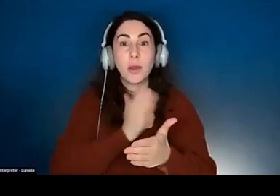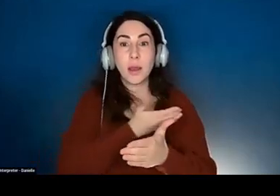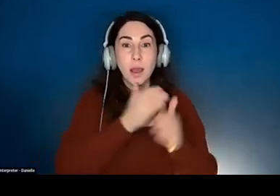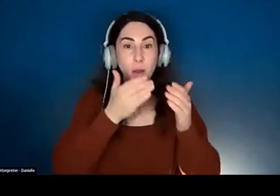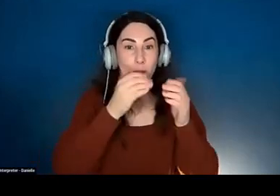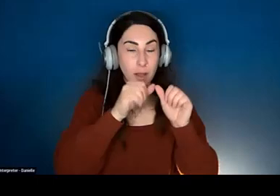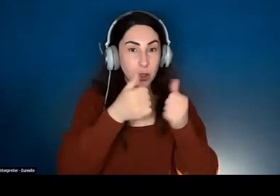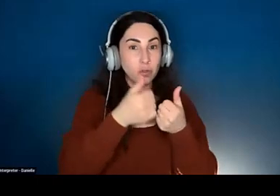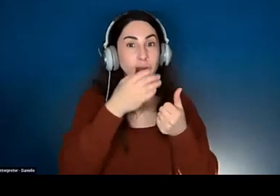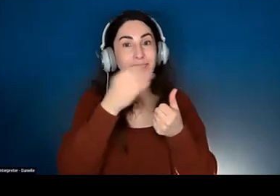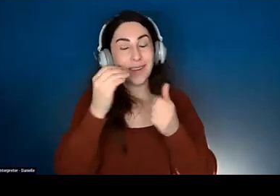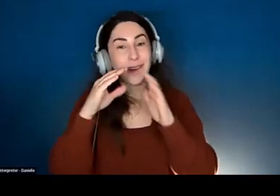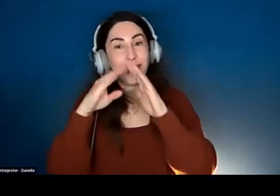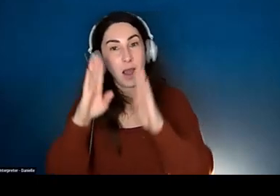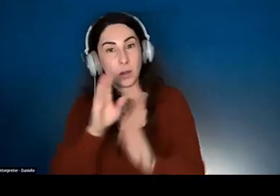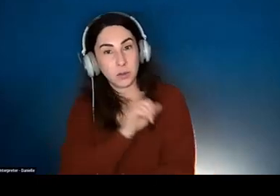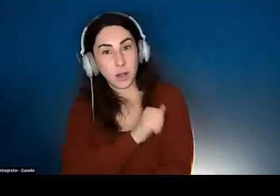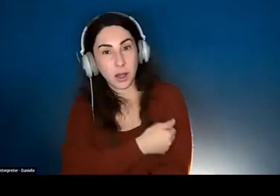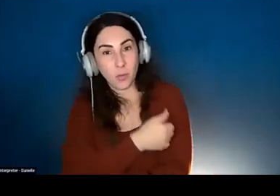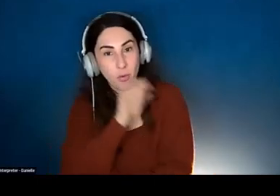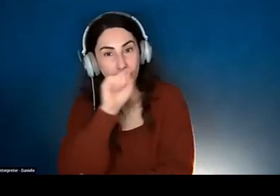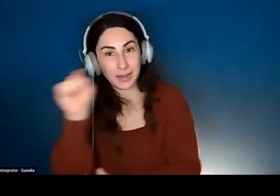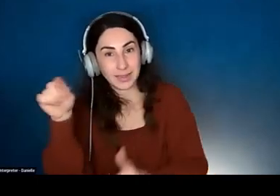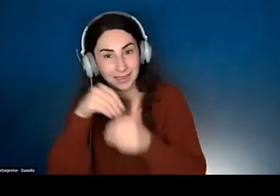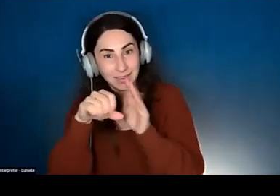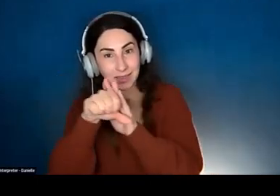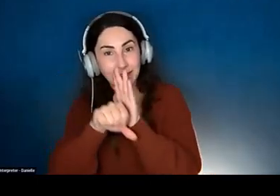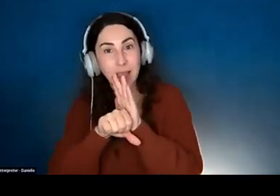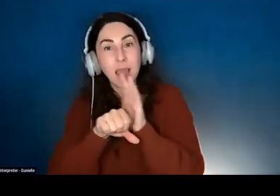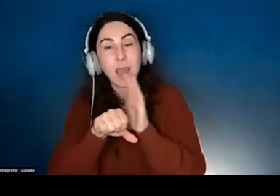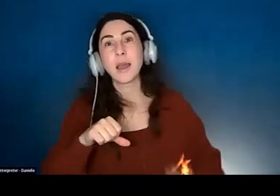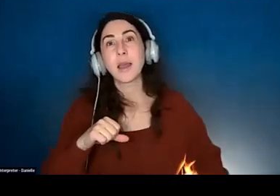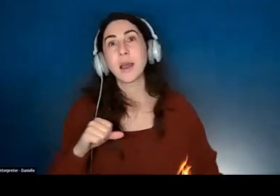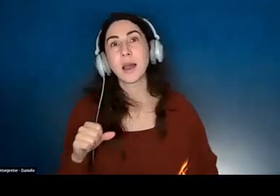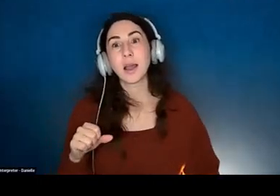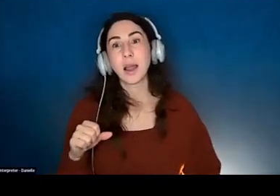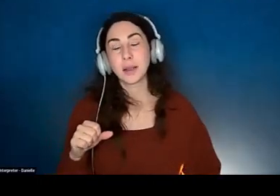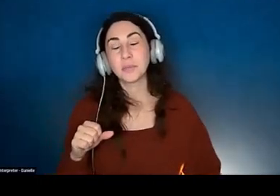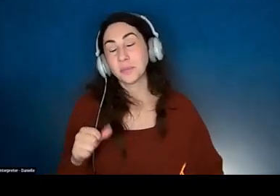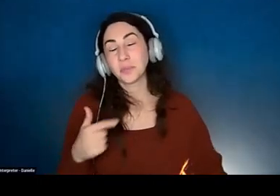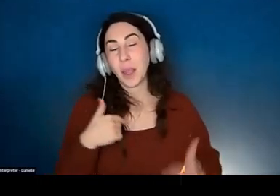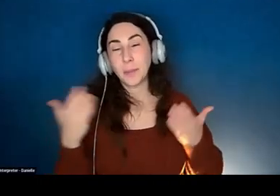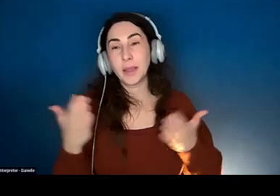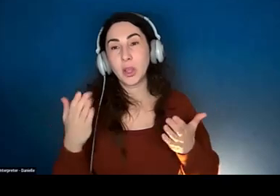authorities in the state. And to like, in some cases, because I've been around a thousand years, I